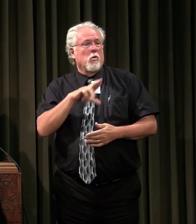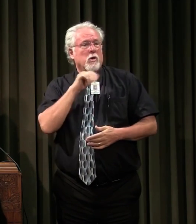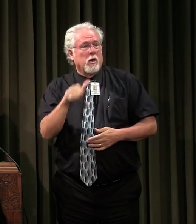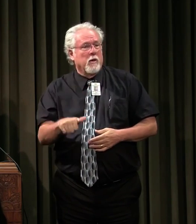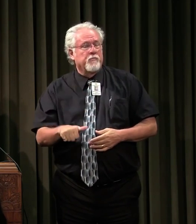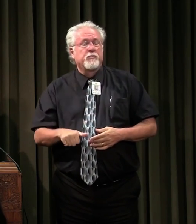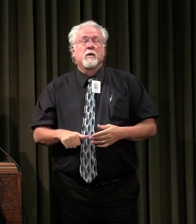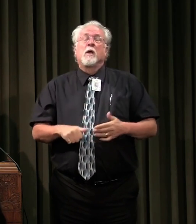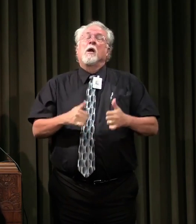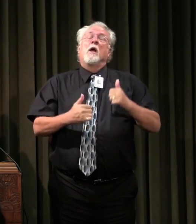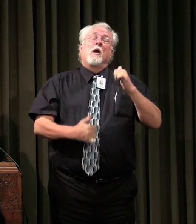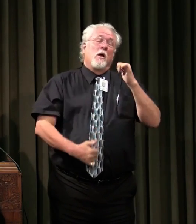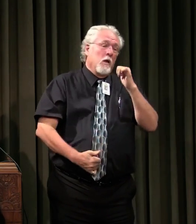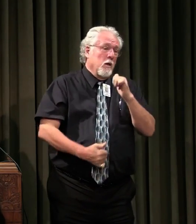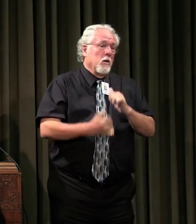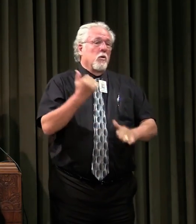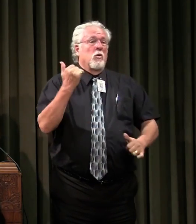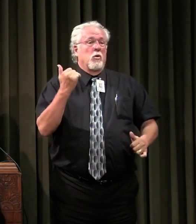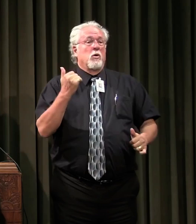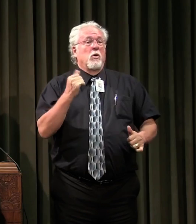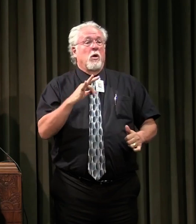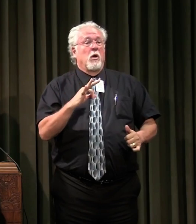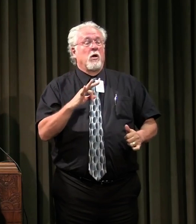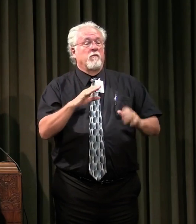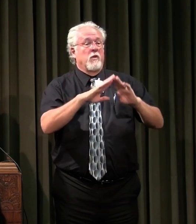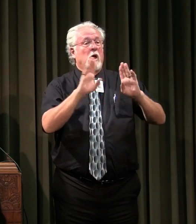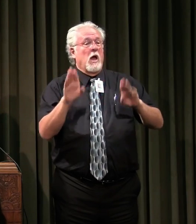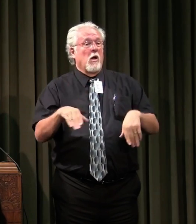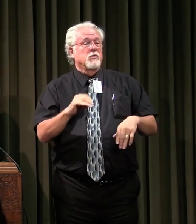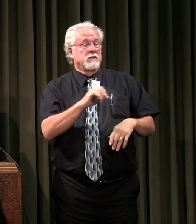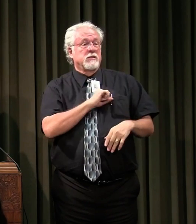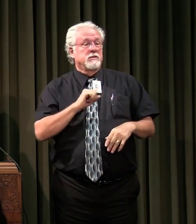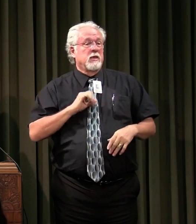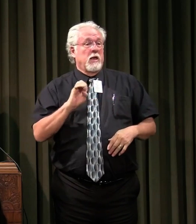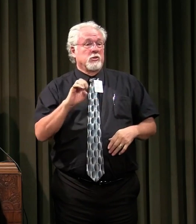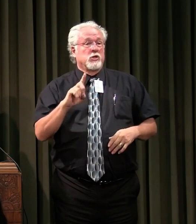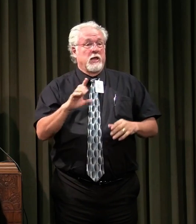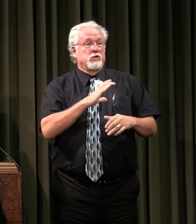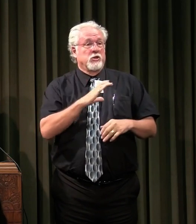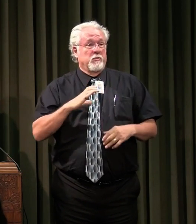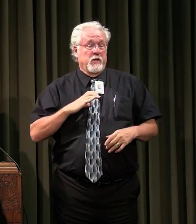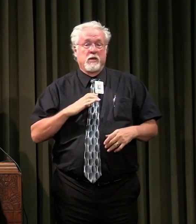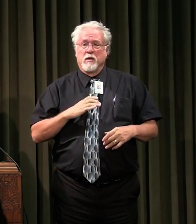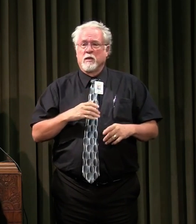majority of the House and Senate education committees who disagree with